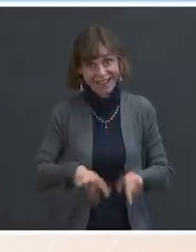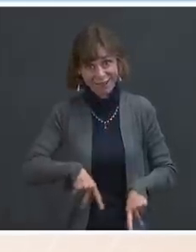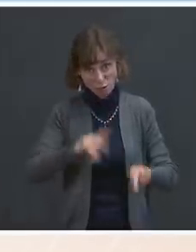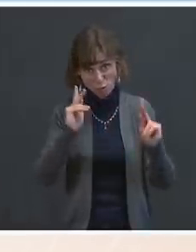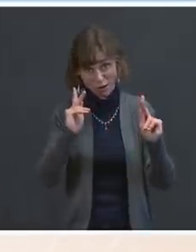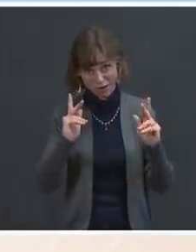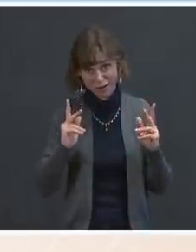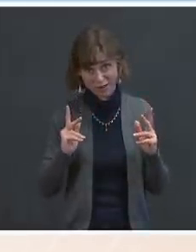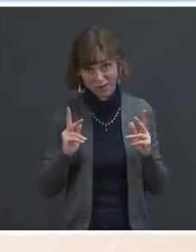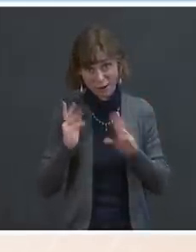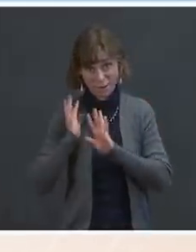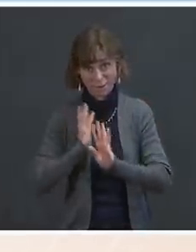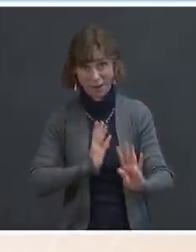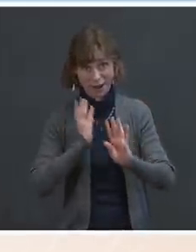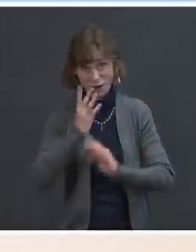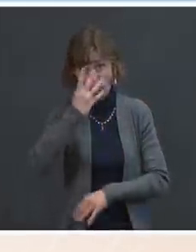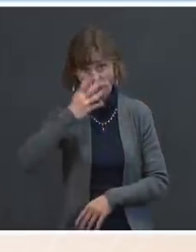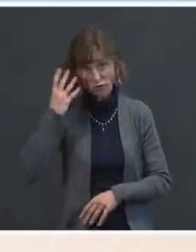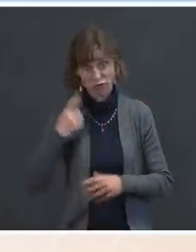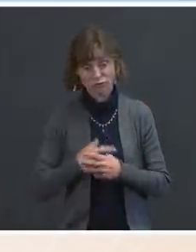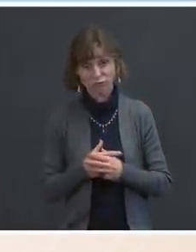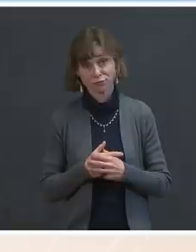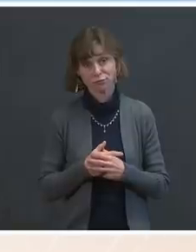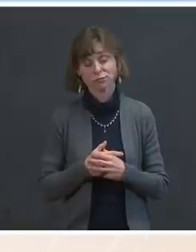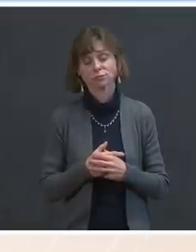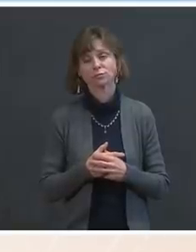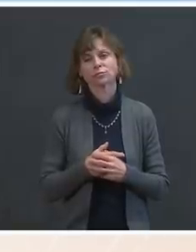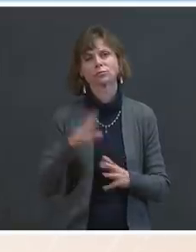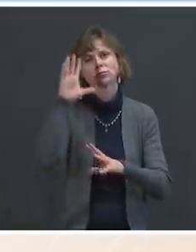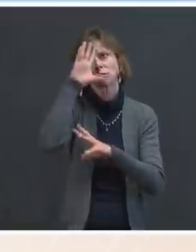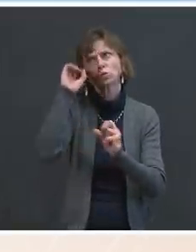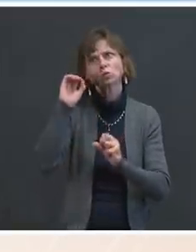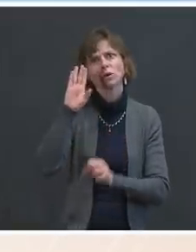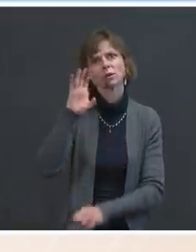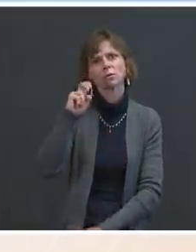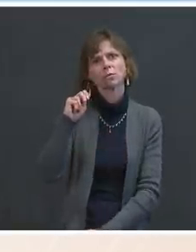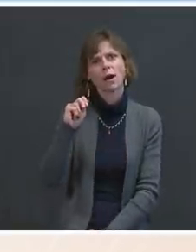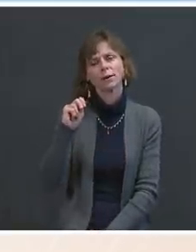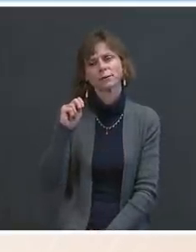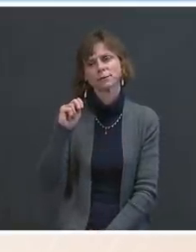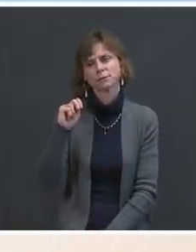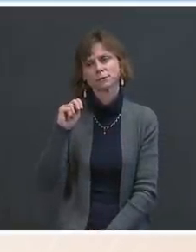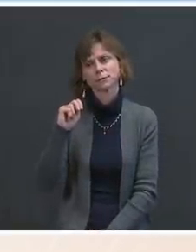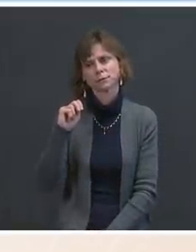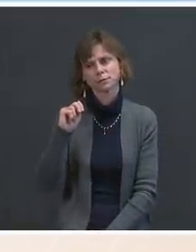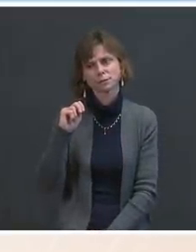The Press: President Biden, when he was Vice President, was very active on working with the Northern Triangle countries.